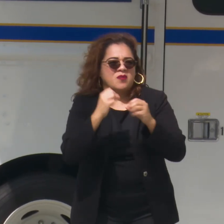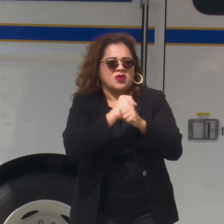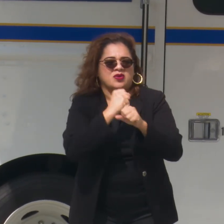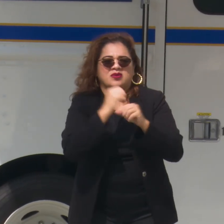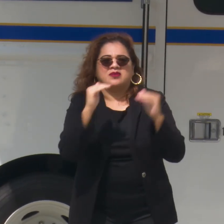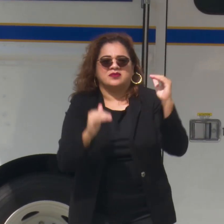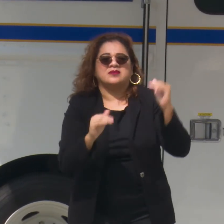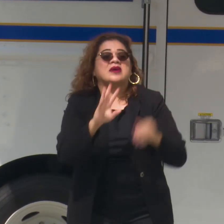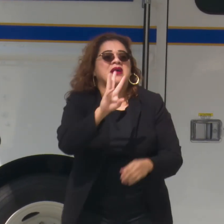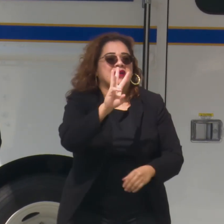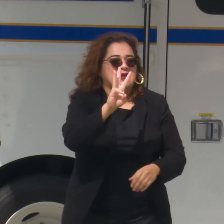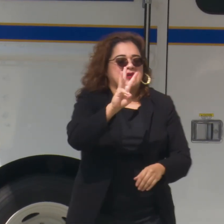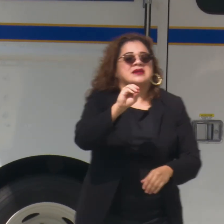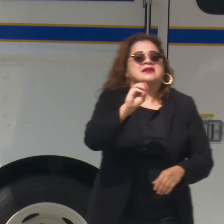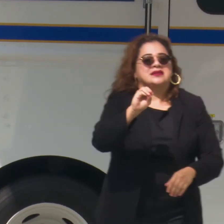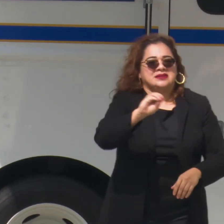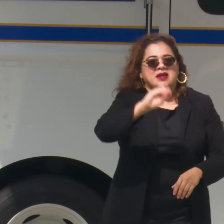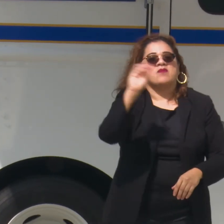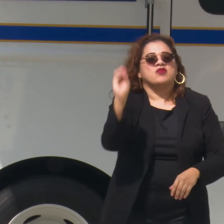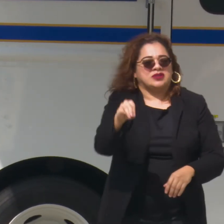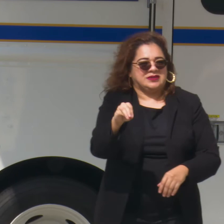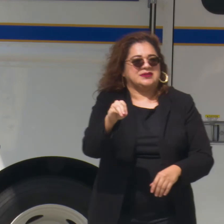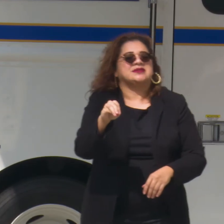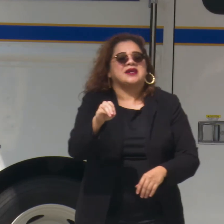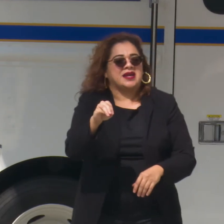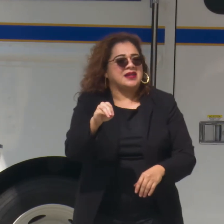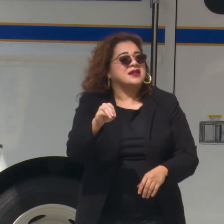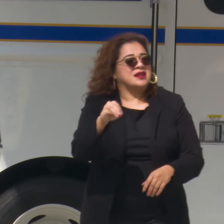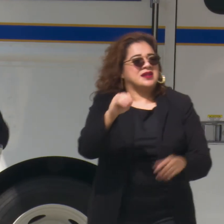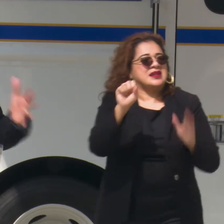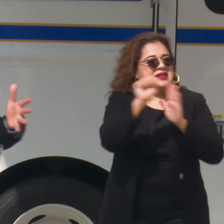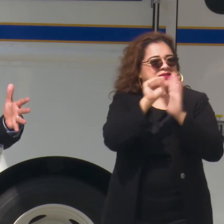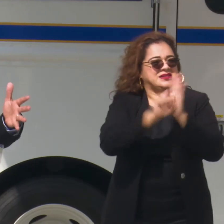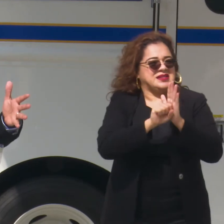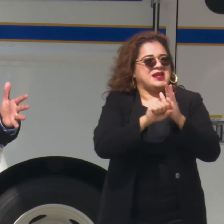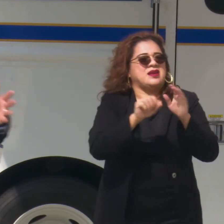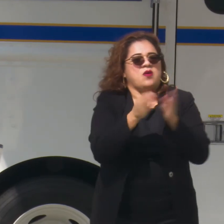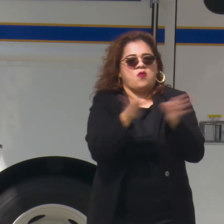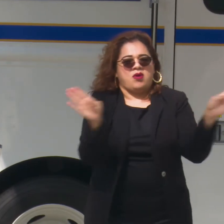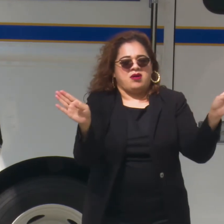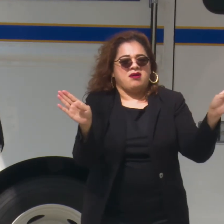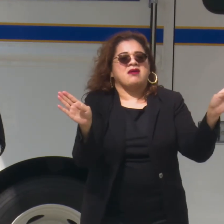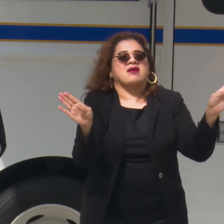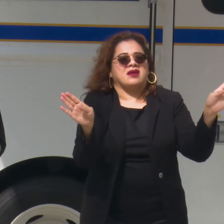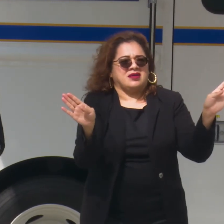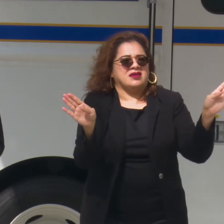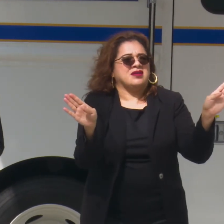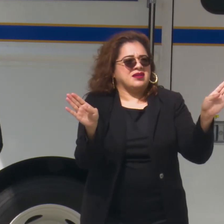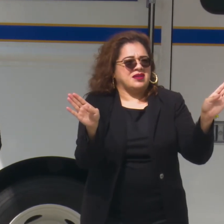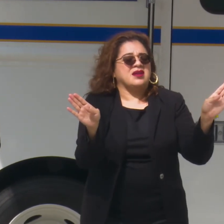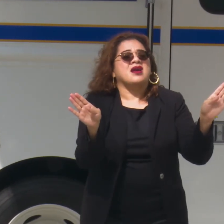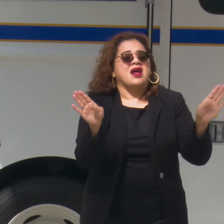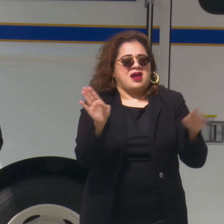are within the Latino community and it's 40 percent, obviously of course of the population, are our Latinx across the state, so